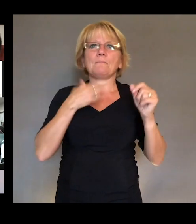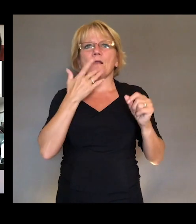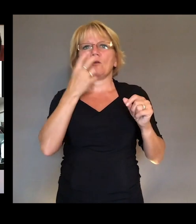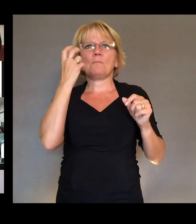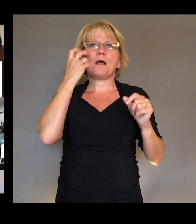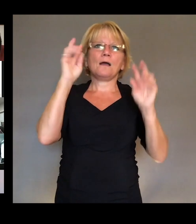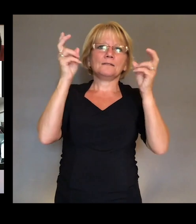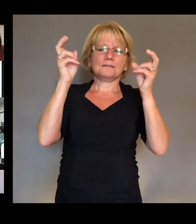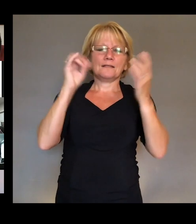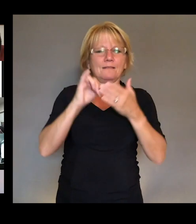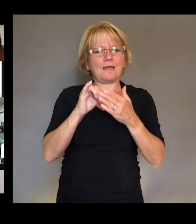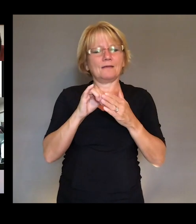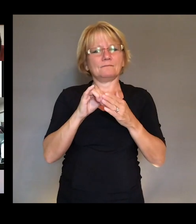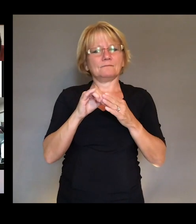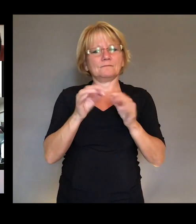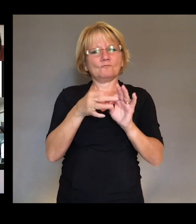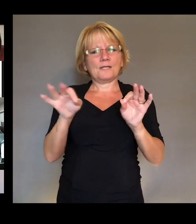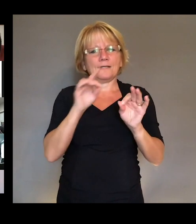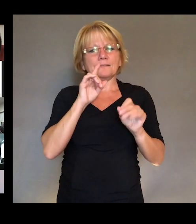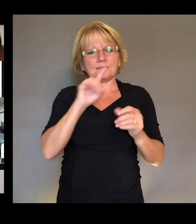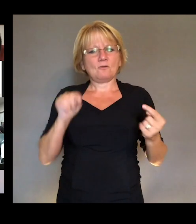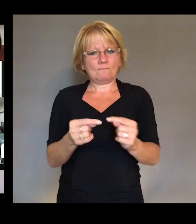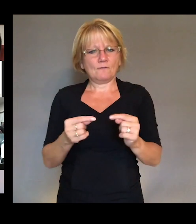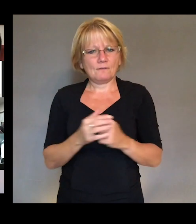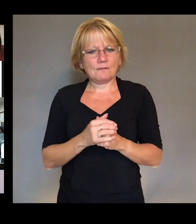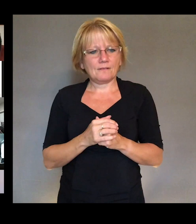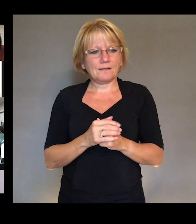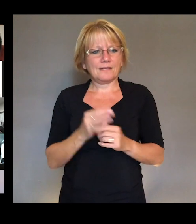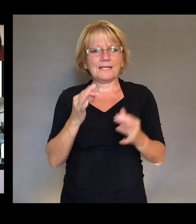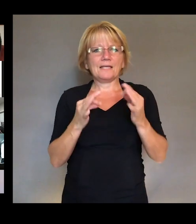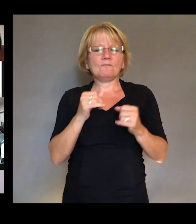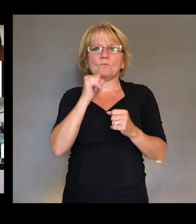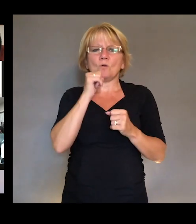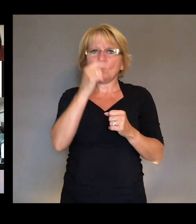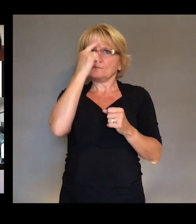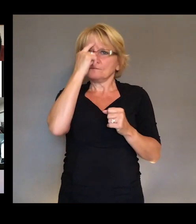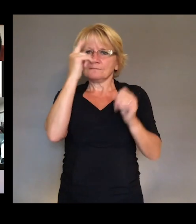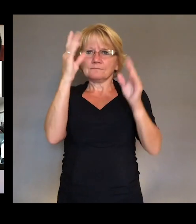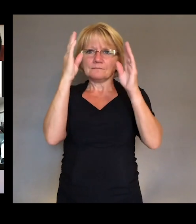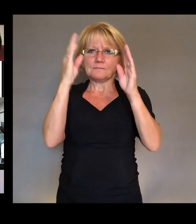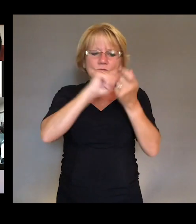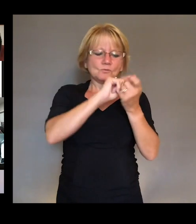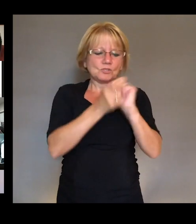which we've already touched upon of how it's harmful. So if you're not intentionally changing something,